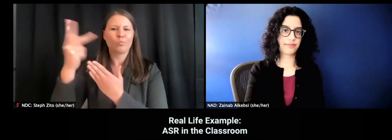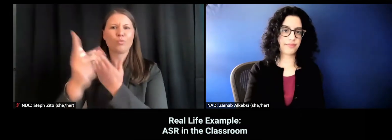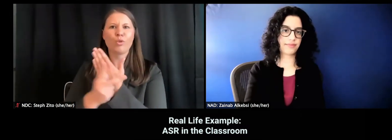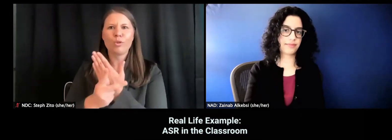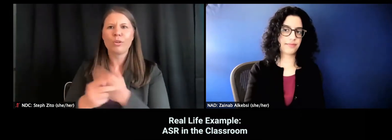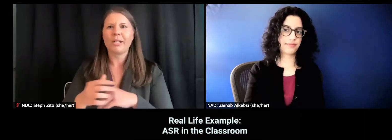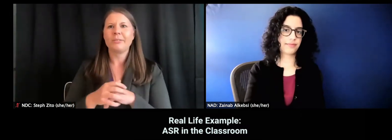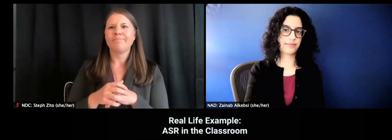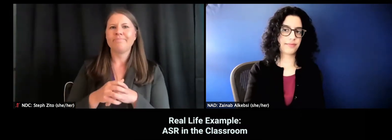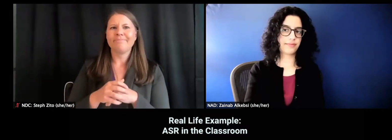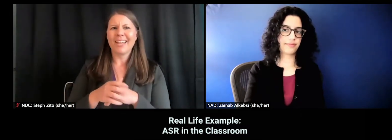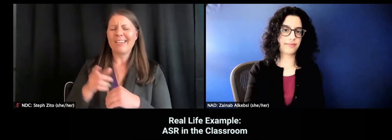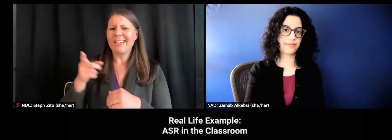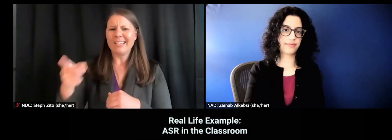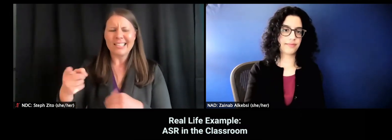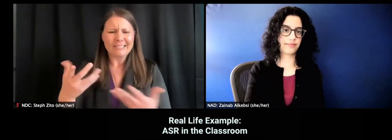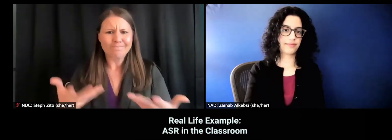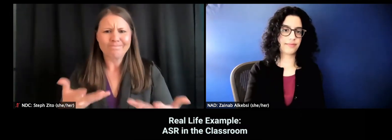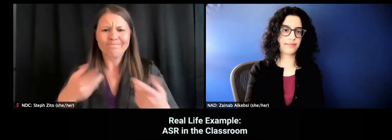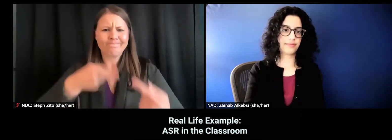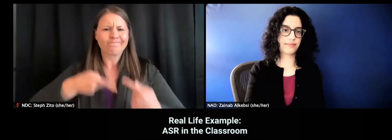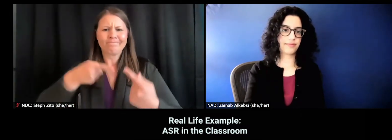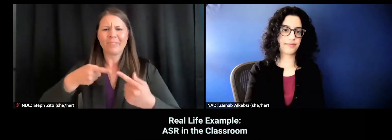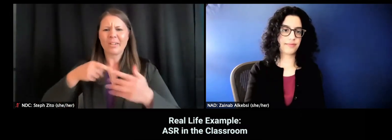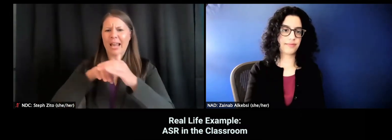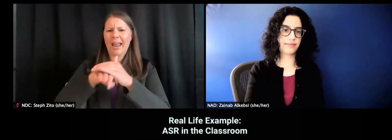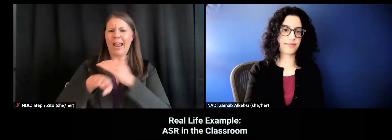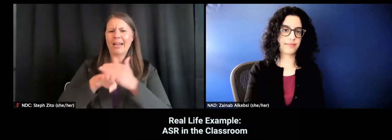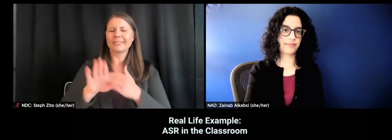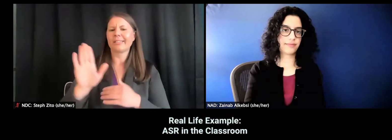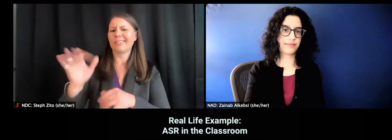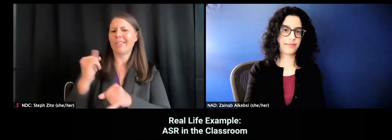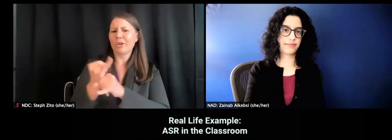technician program indicating that they were having